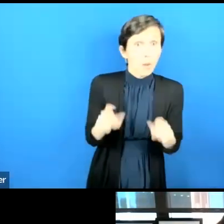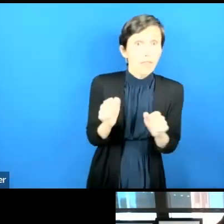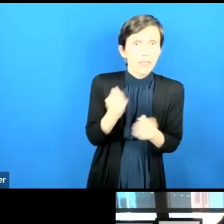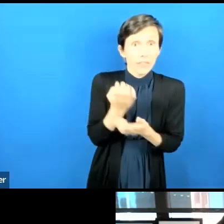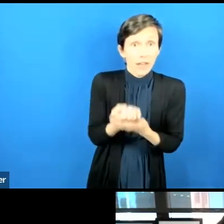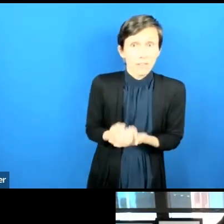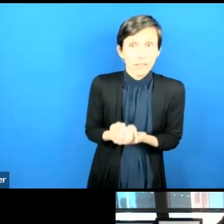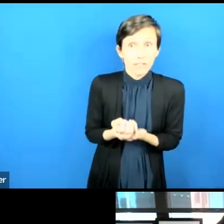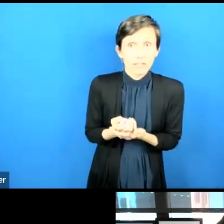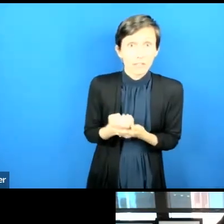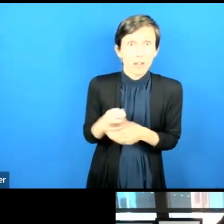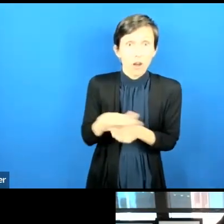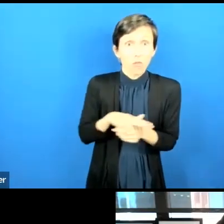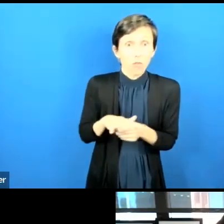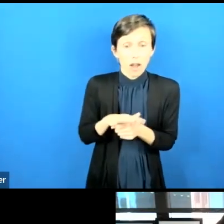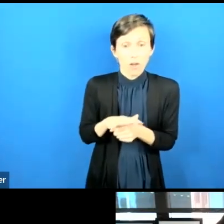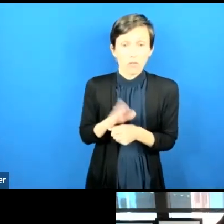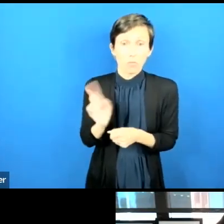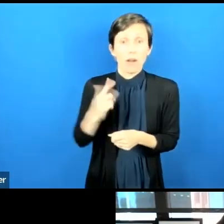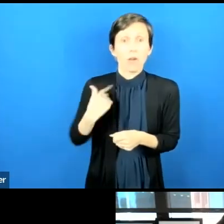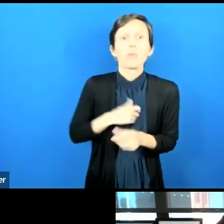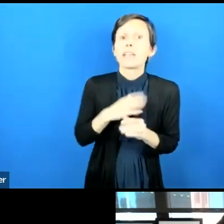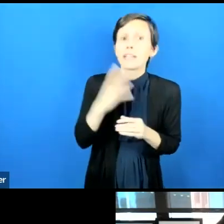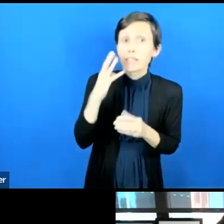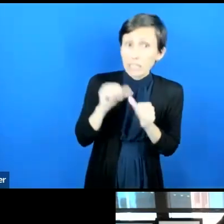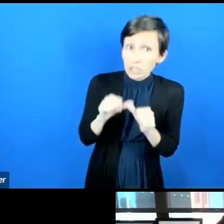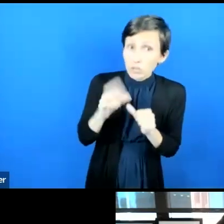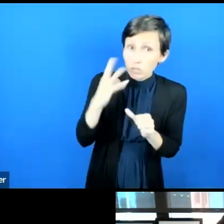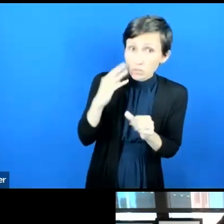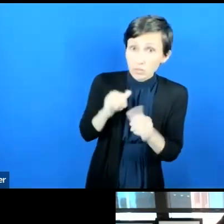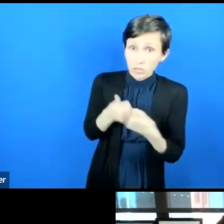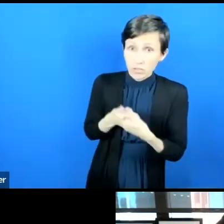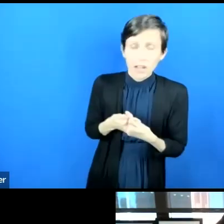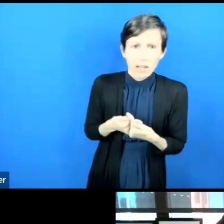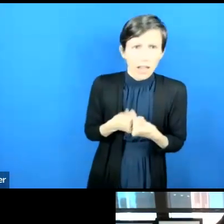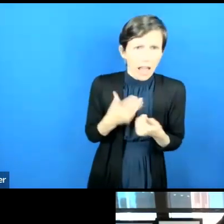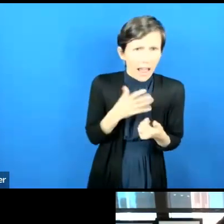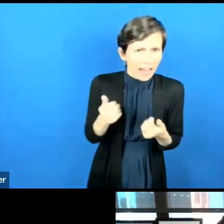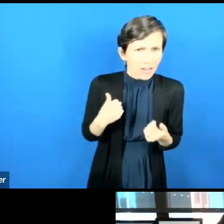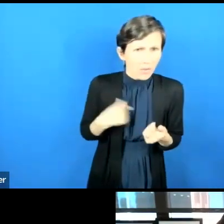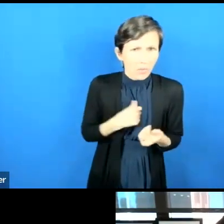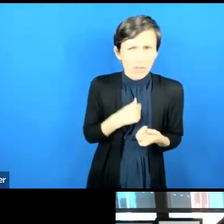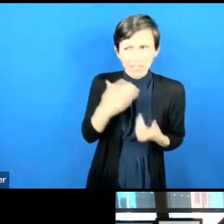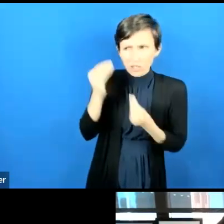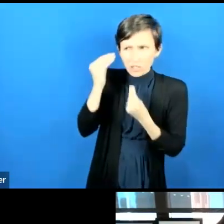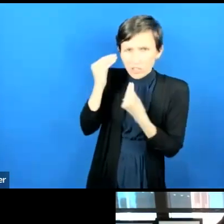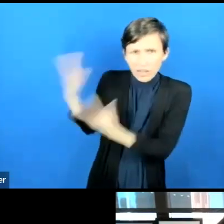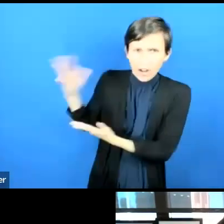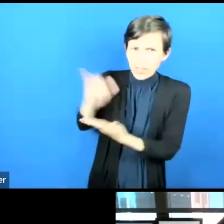around areas of continued challenge, you know, much of which we actually shared with the reporter and, and,